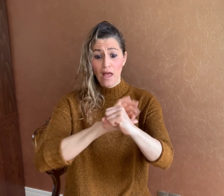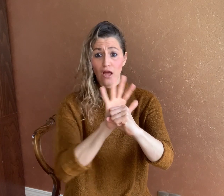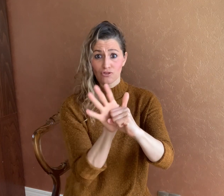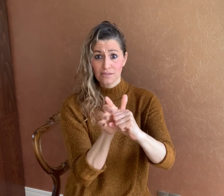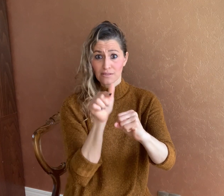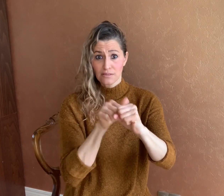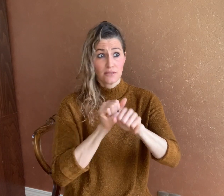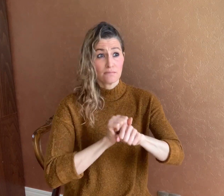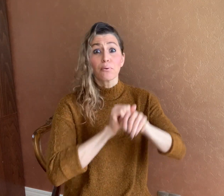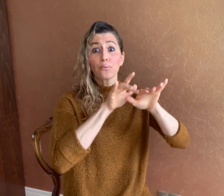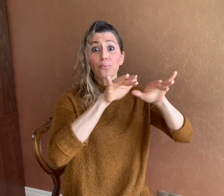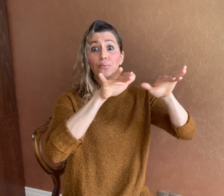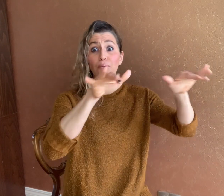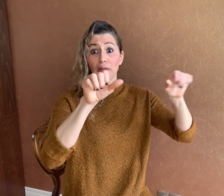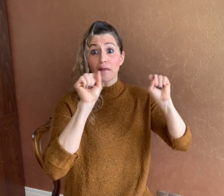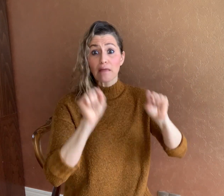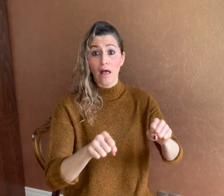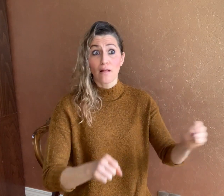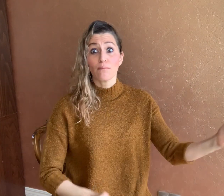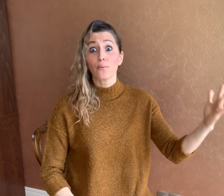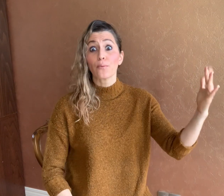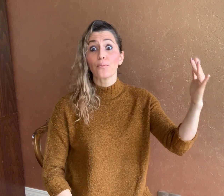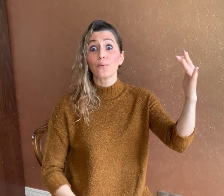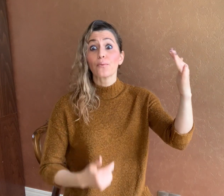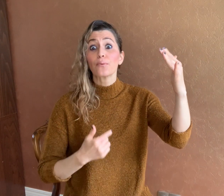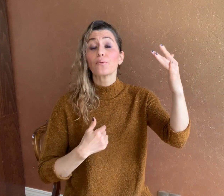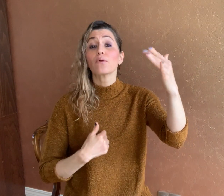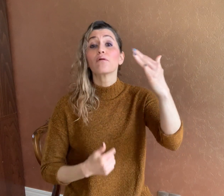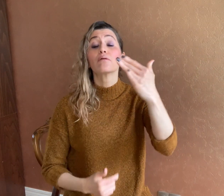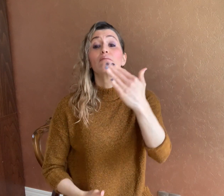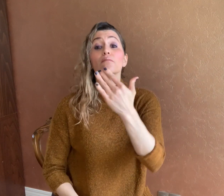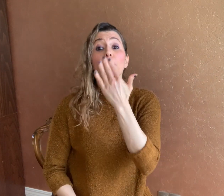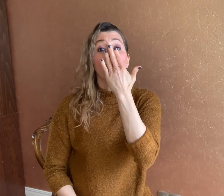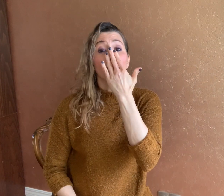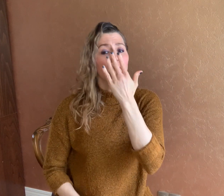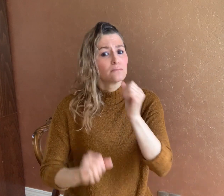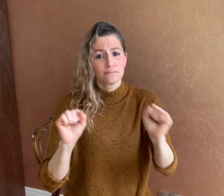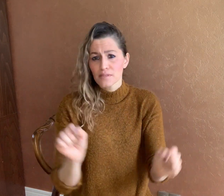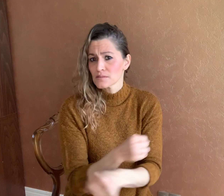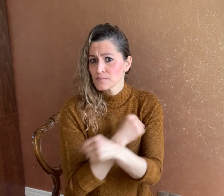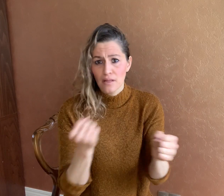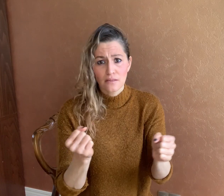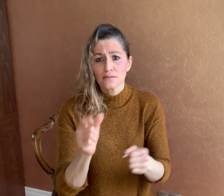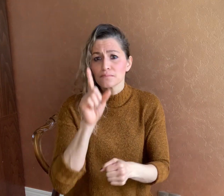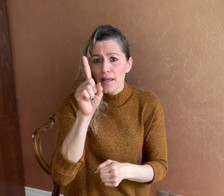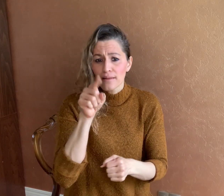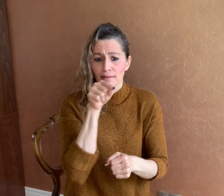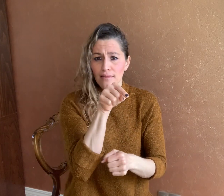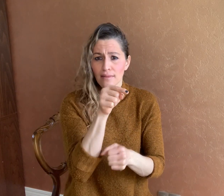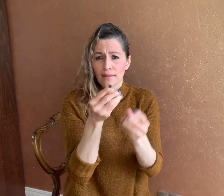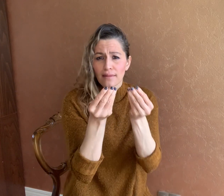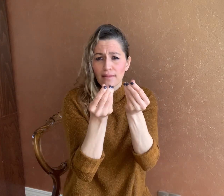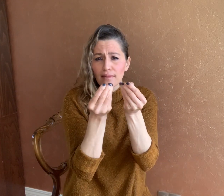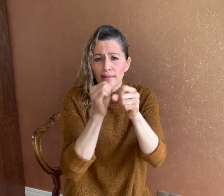COVID-19 is not airborne, it is transmitted through droplets - being